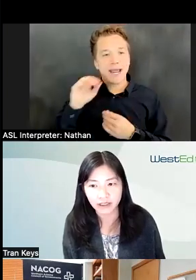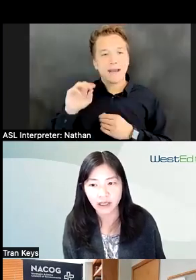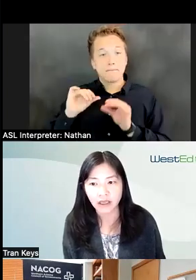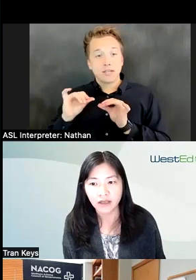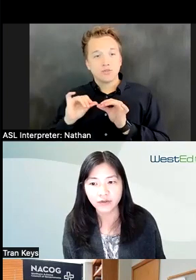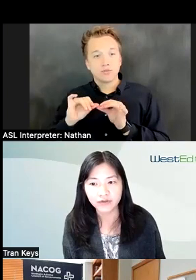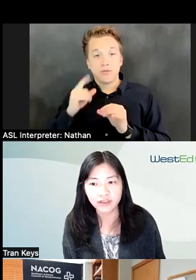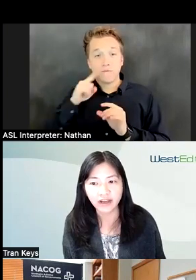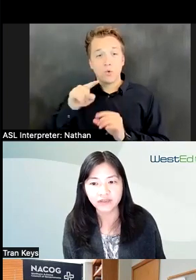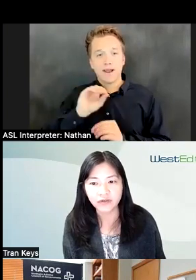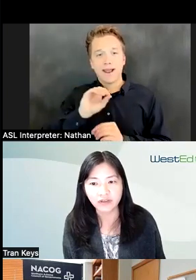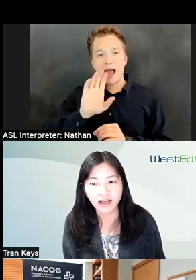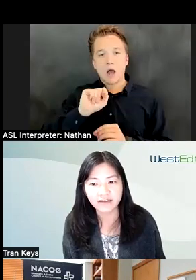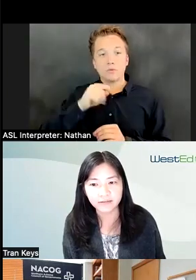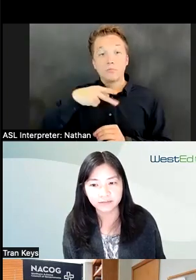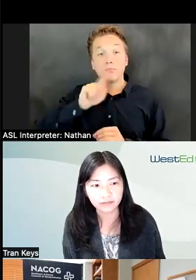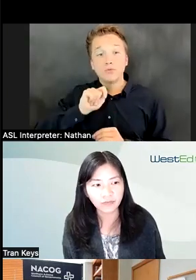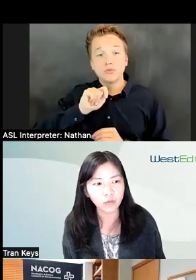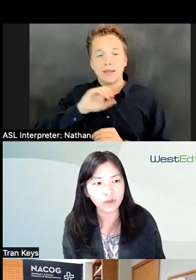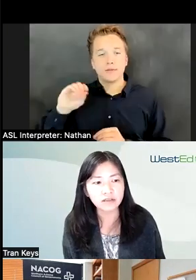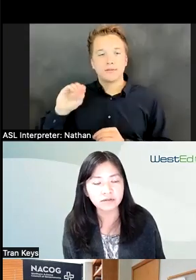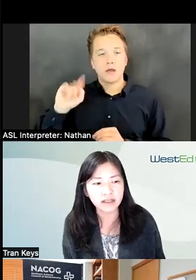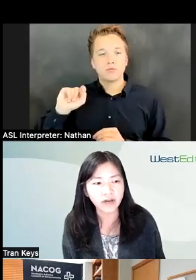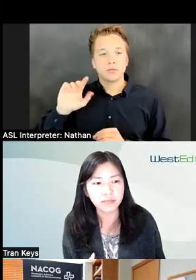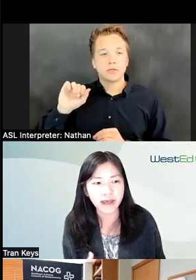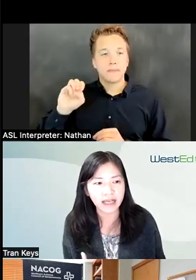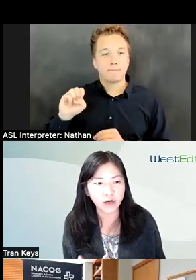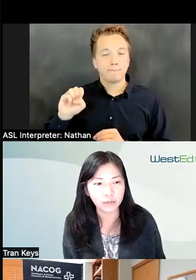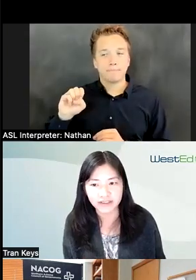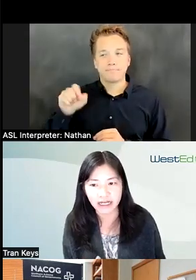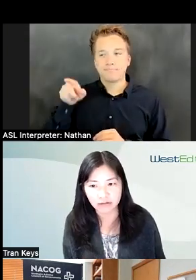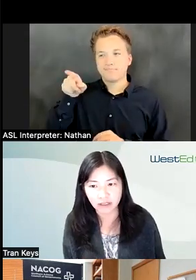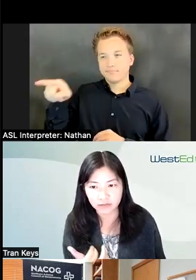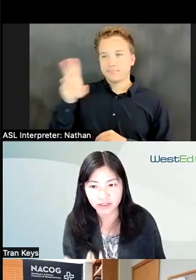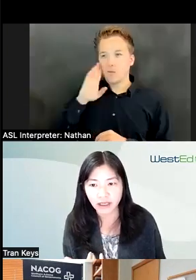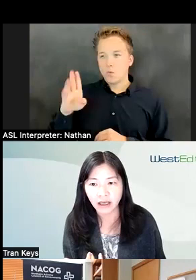You'll see in the next few slides, we're going to kind of unpack outputs and outcomes.